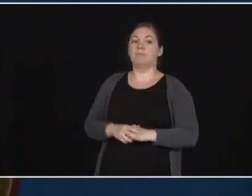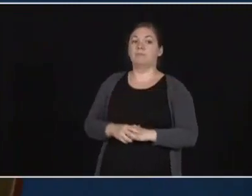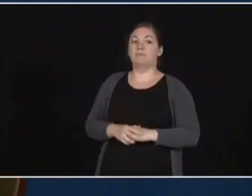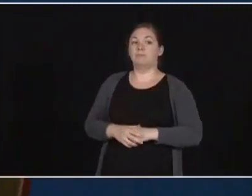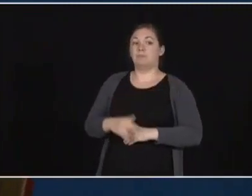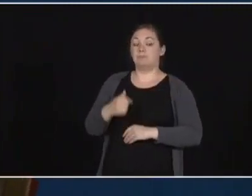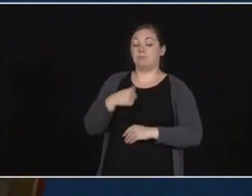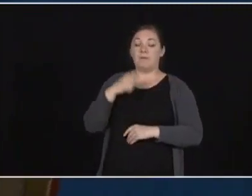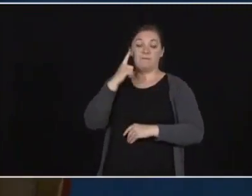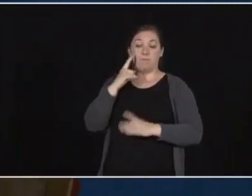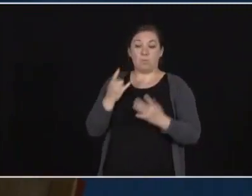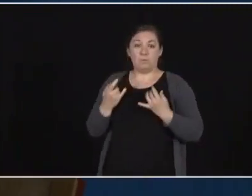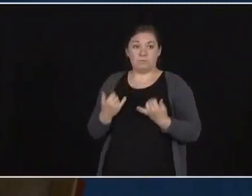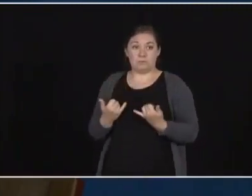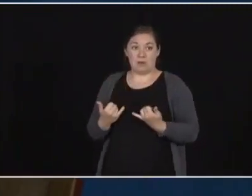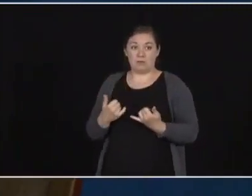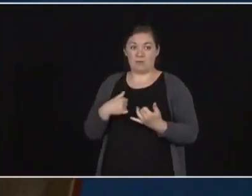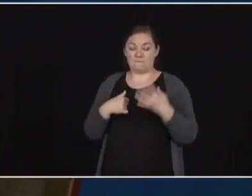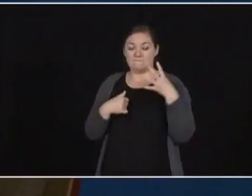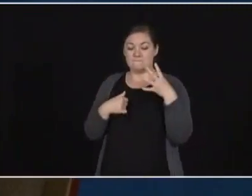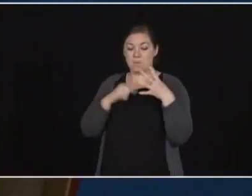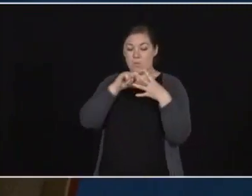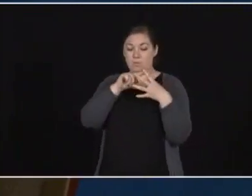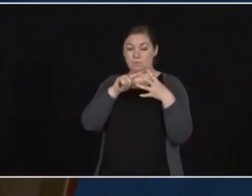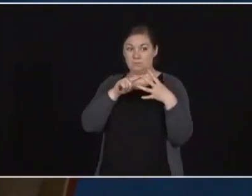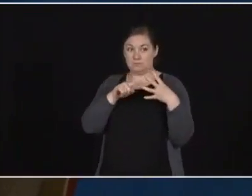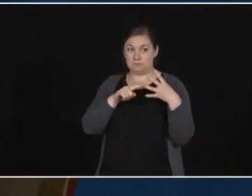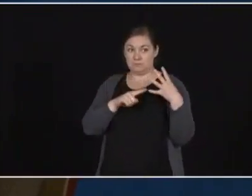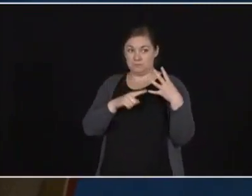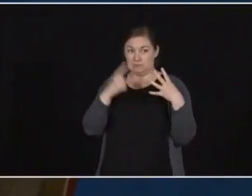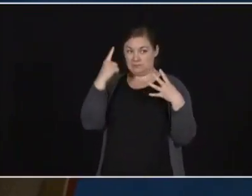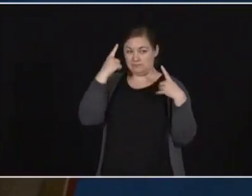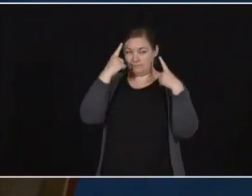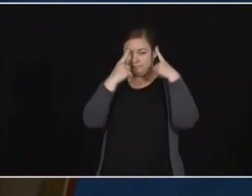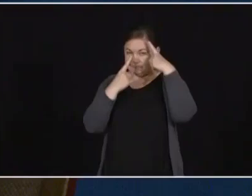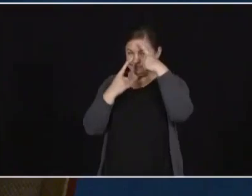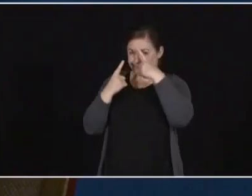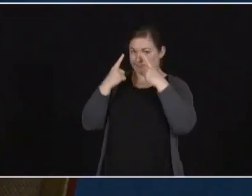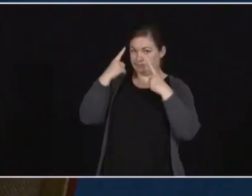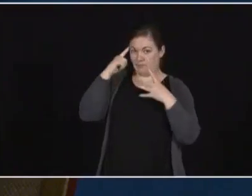there are at least four different things that we consider and Doctor Alan made tell me about the fifth and